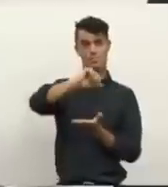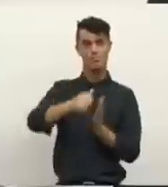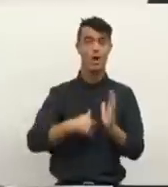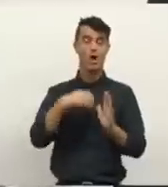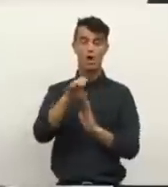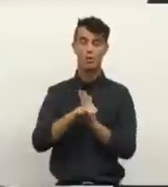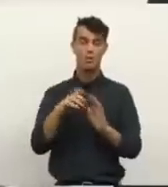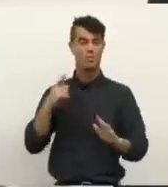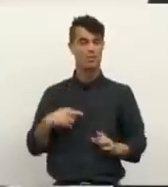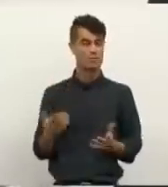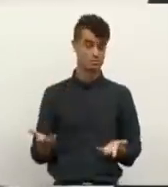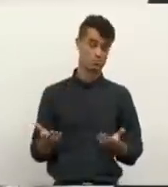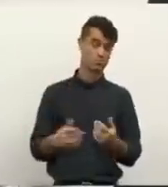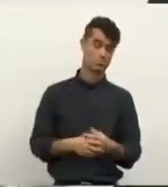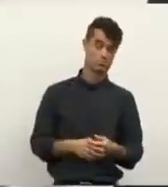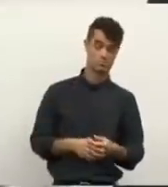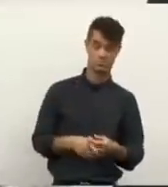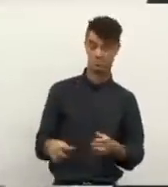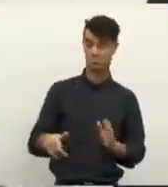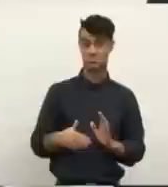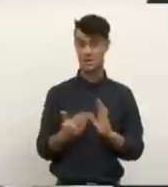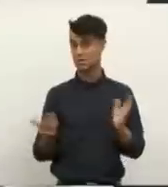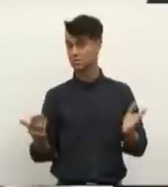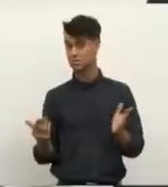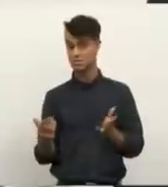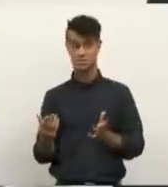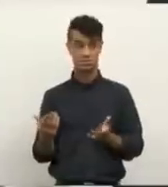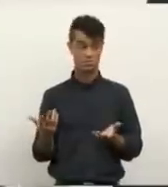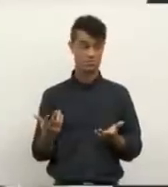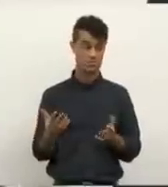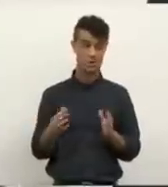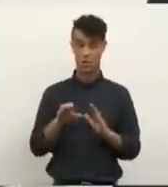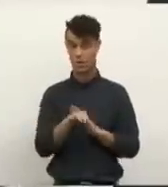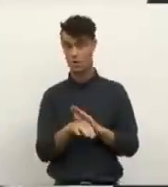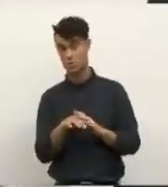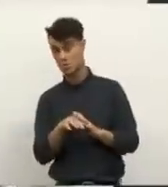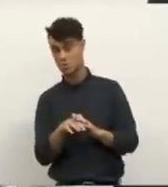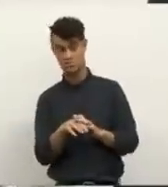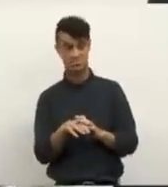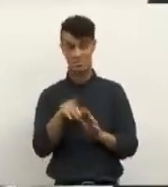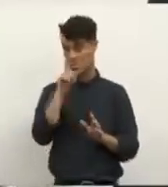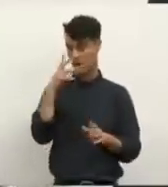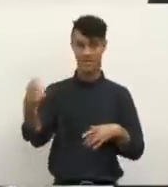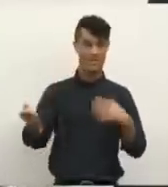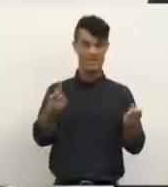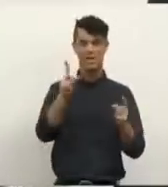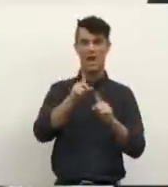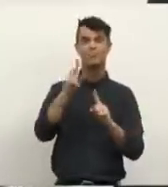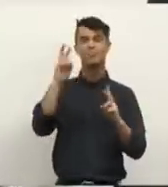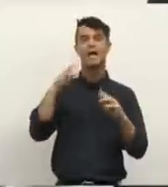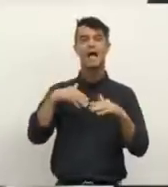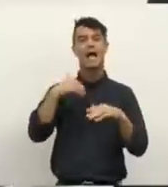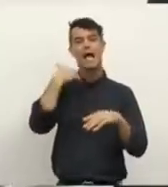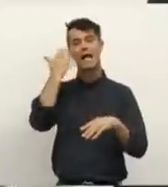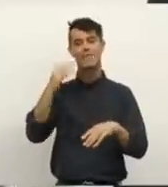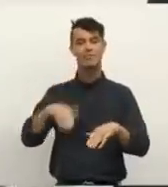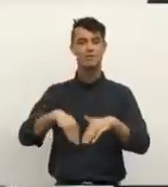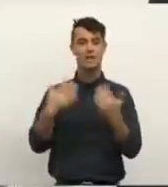because that's something which is now, even though it might be expensive, it's still an everyday item which most families have.